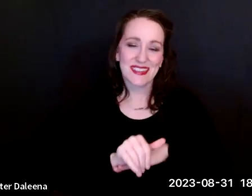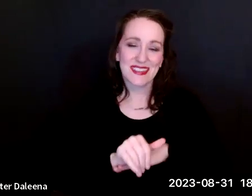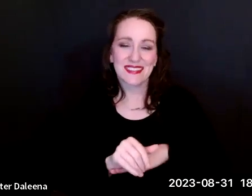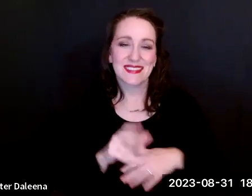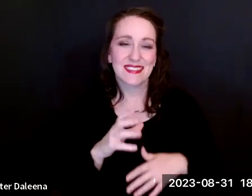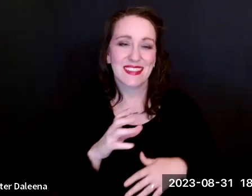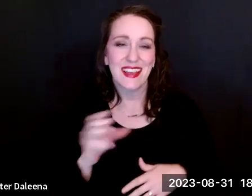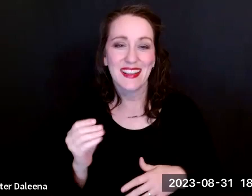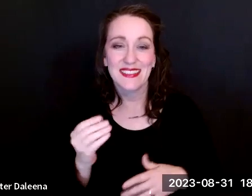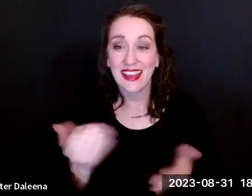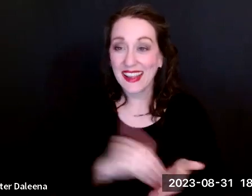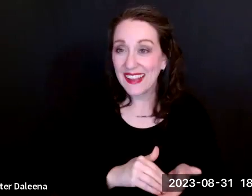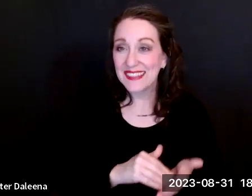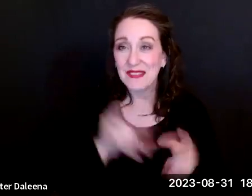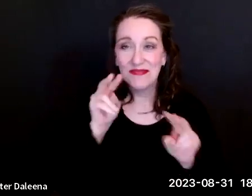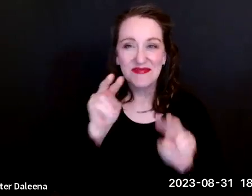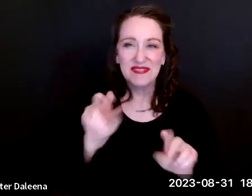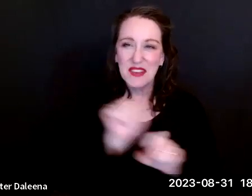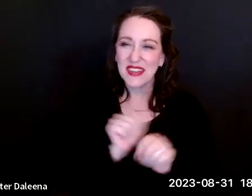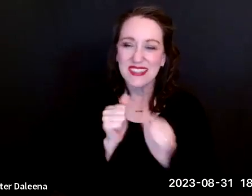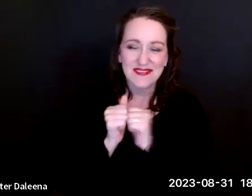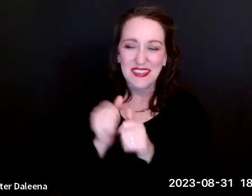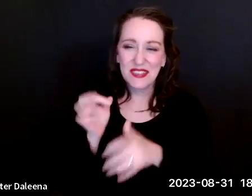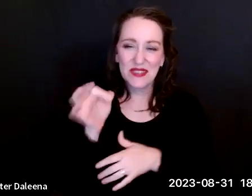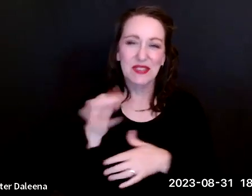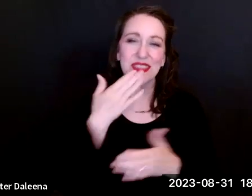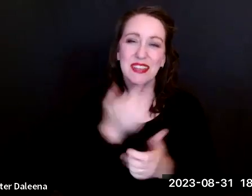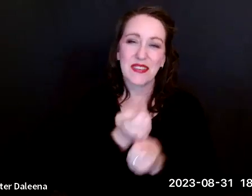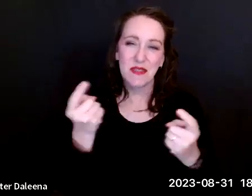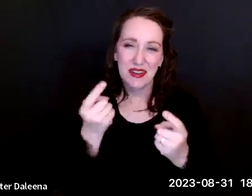um again we just look forward to working with you in the future thanks everybody have a great night